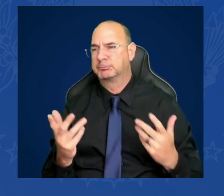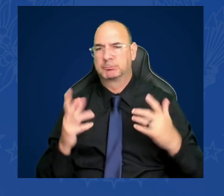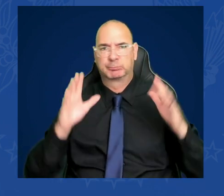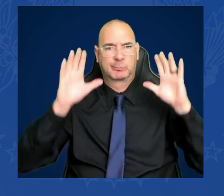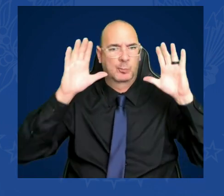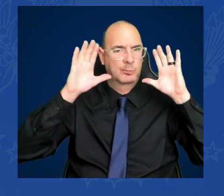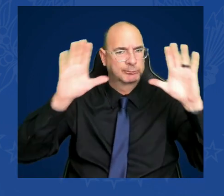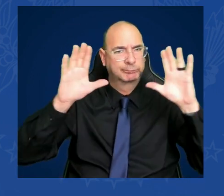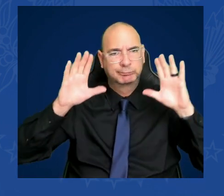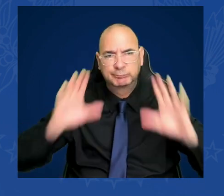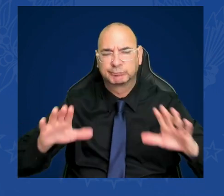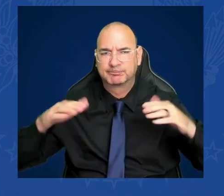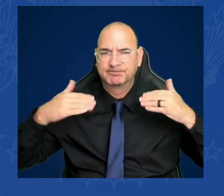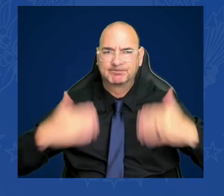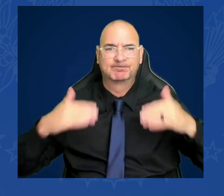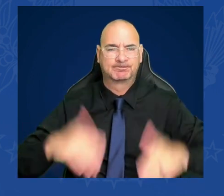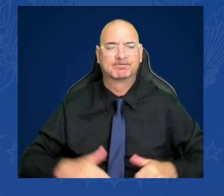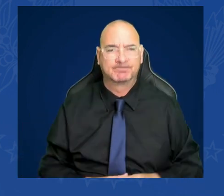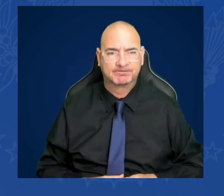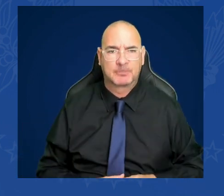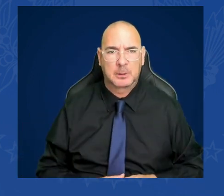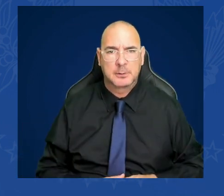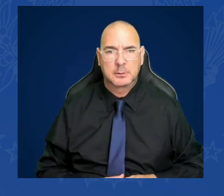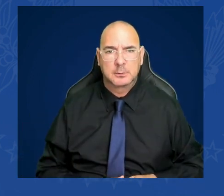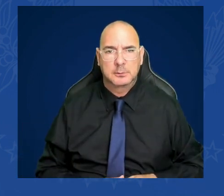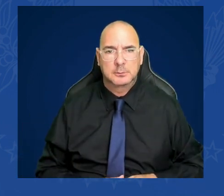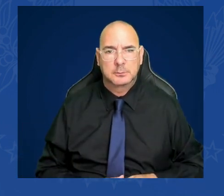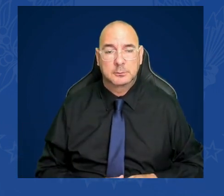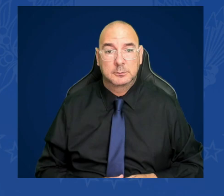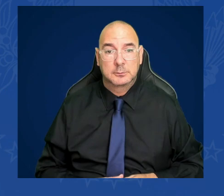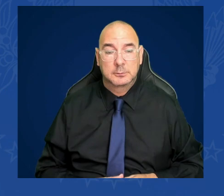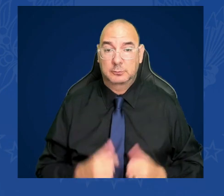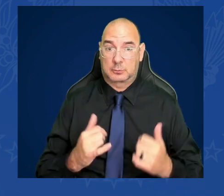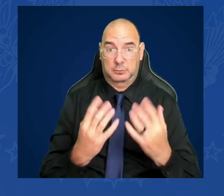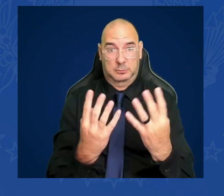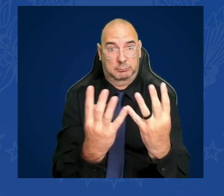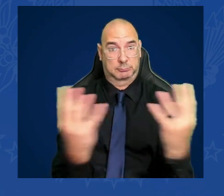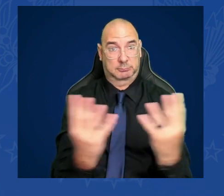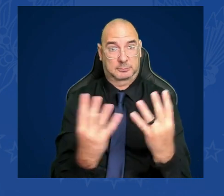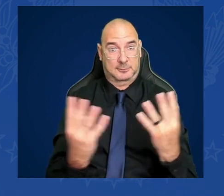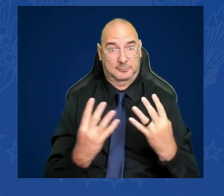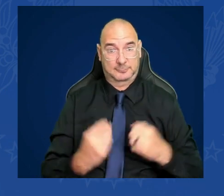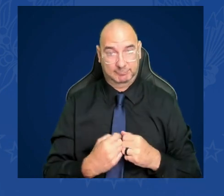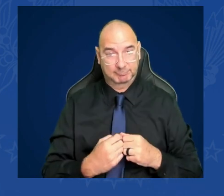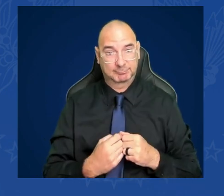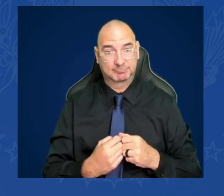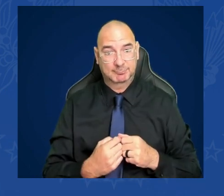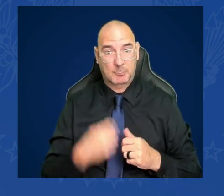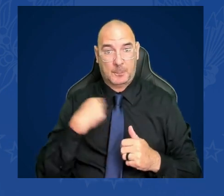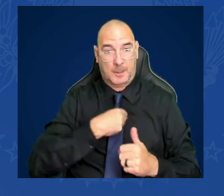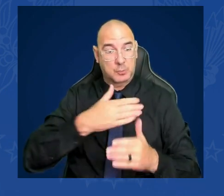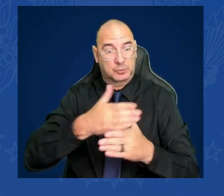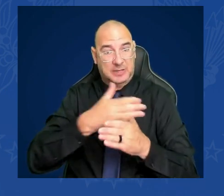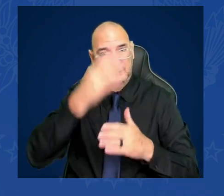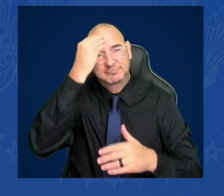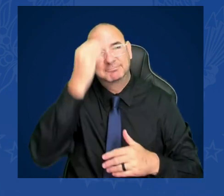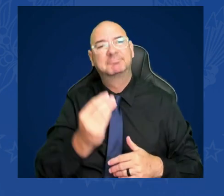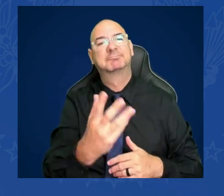And, Cadets, I will then share with you my perspective on where I believe we are in the world today,